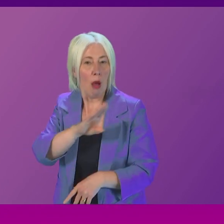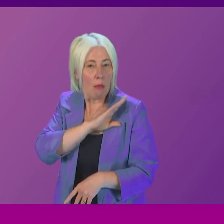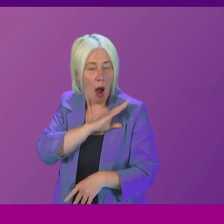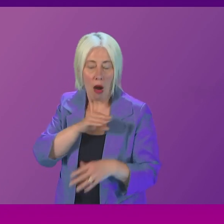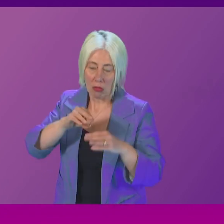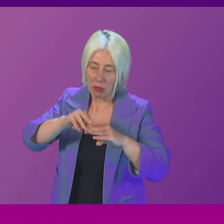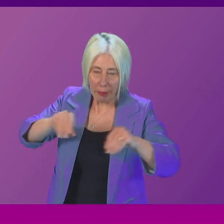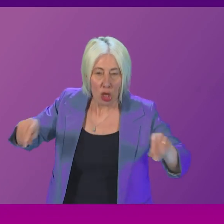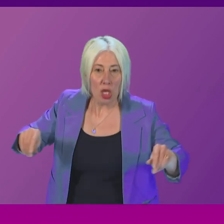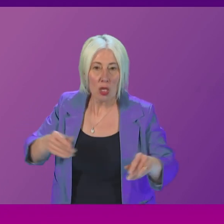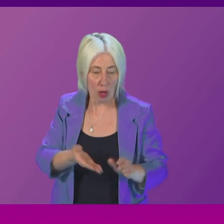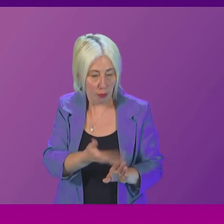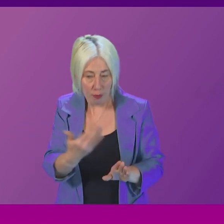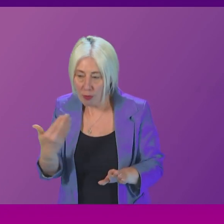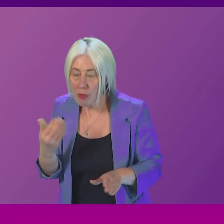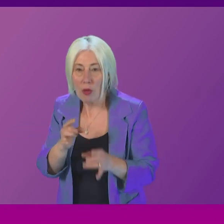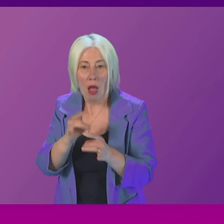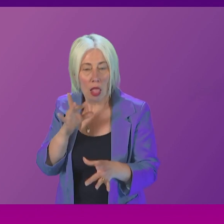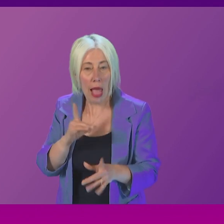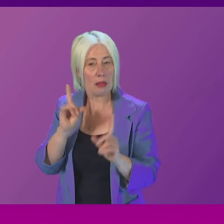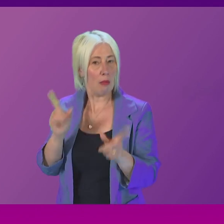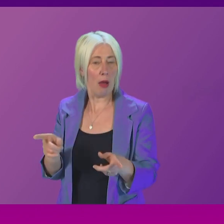It does not stop at the Tories.